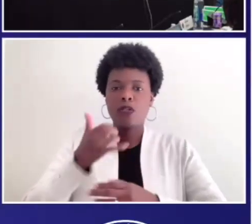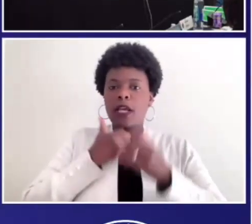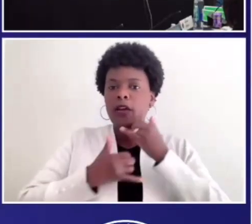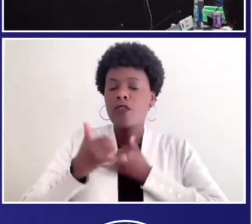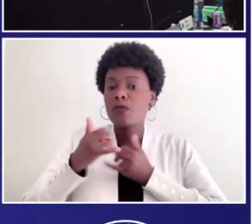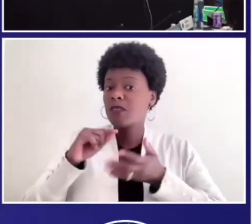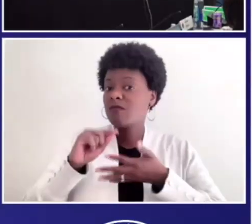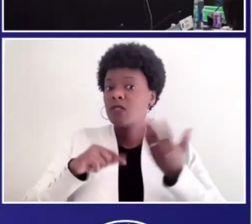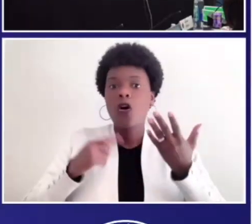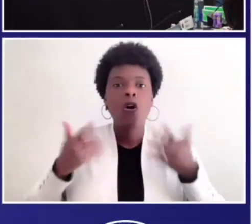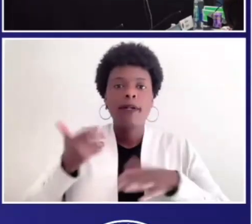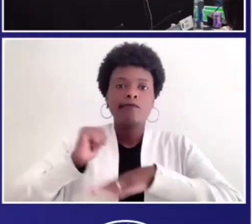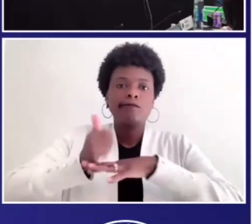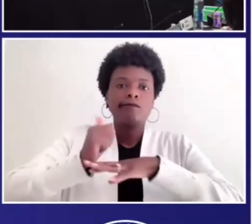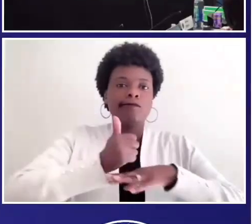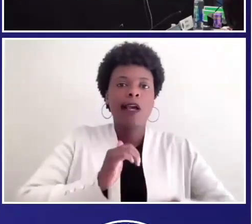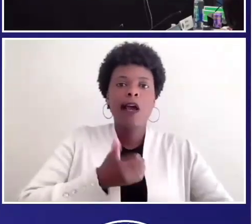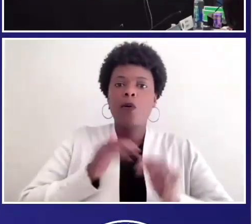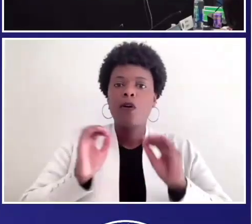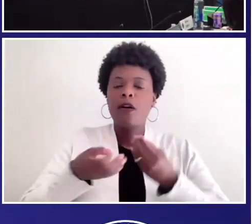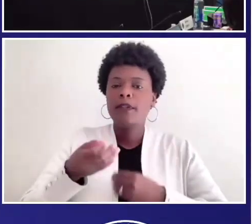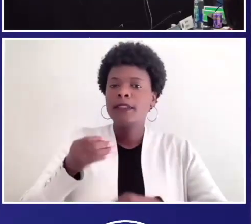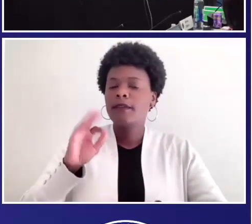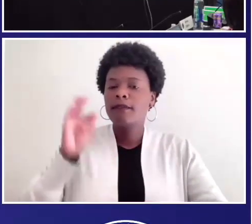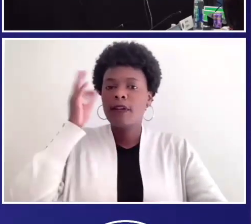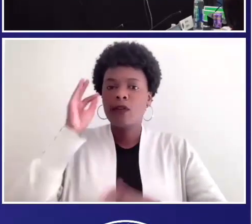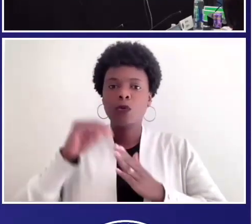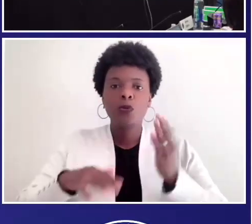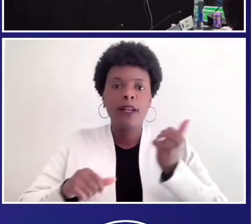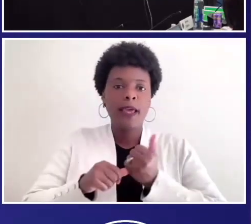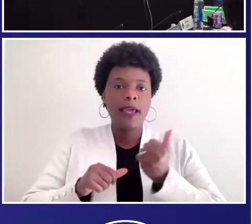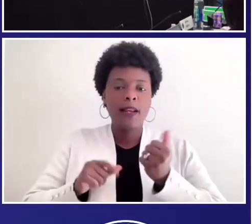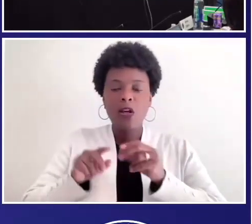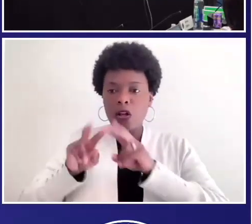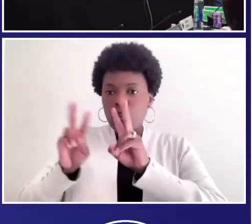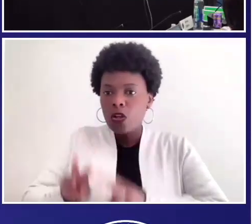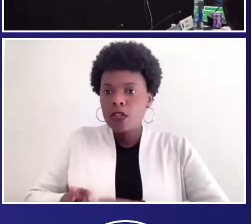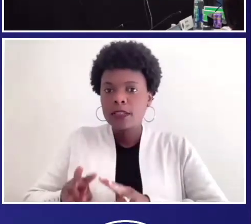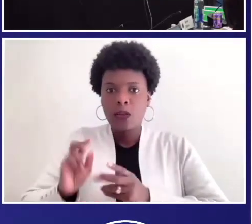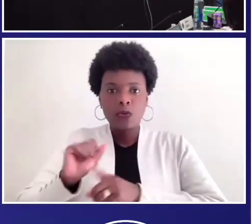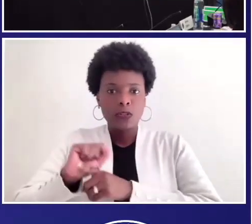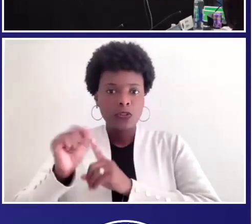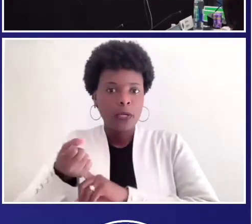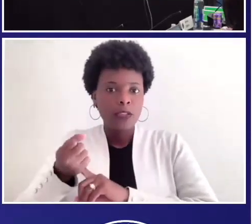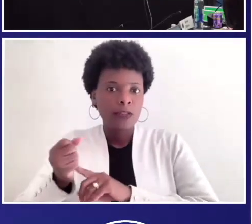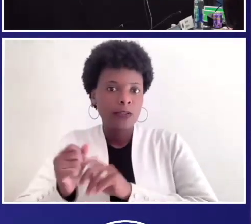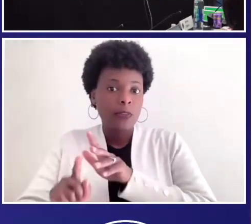place where our Office of Federal Student Aid takes a look at those particular provisions when -- those situations when they happen already.